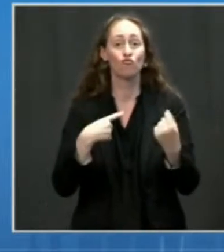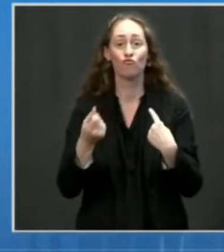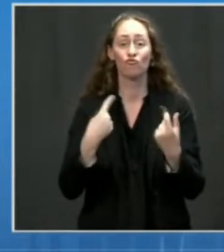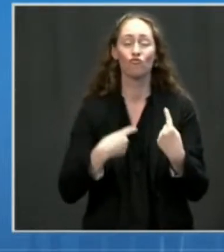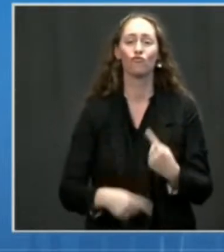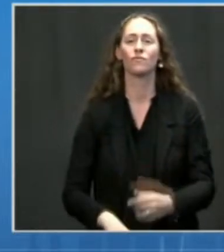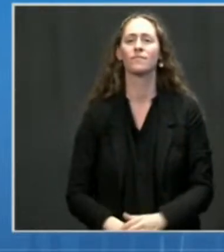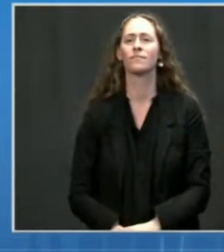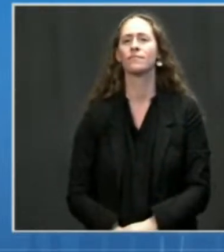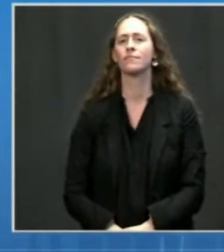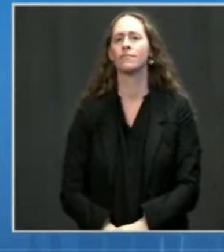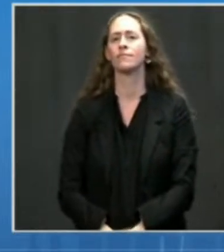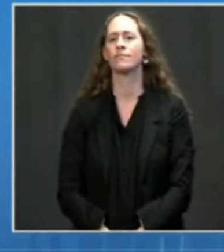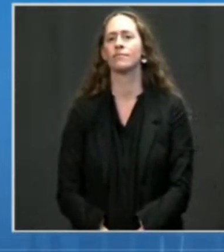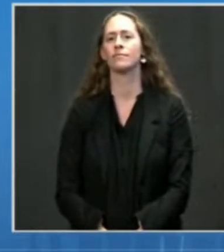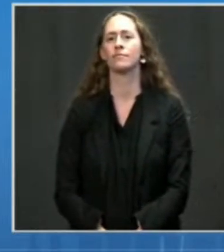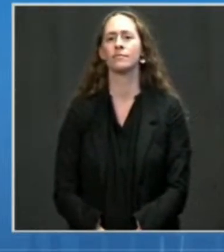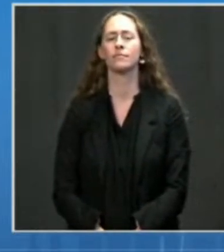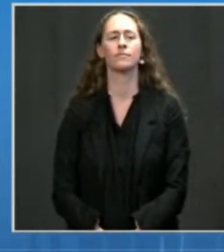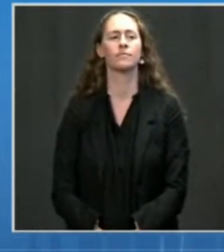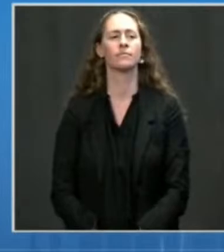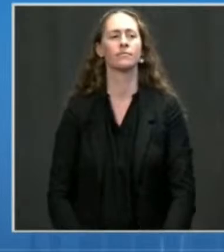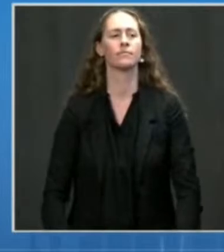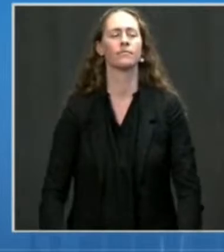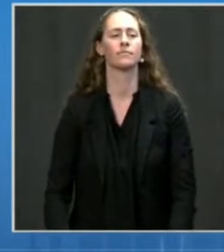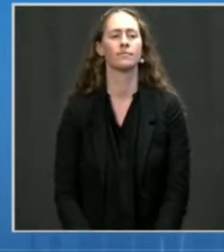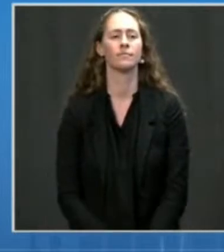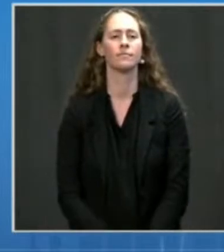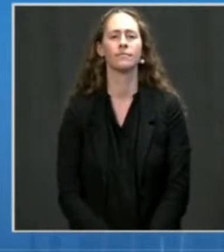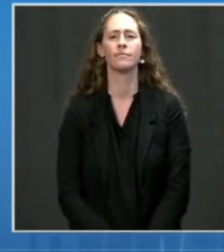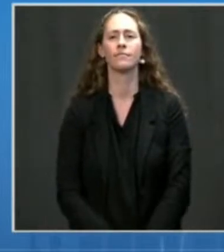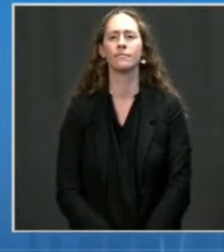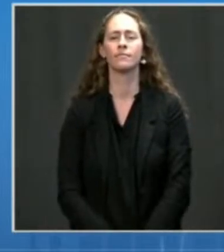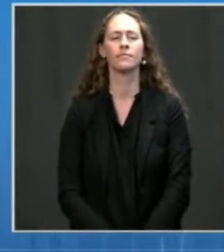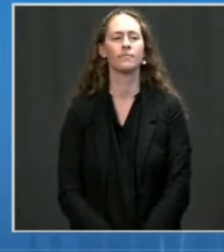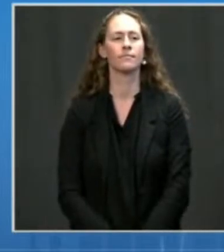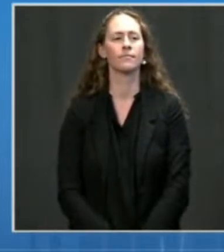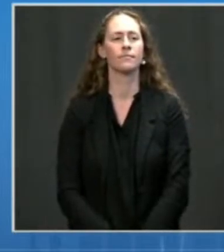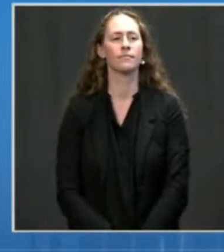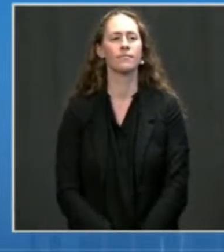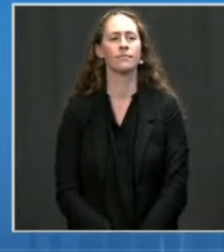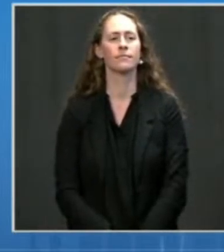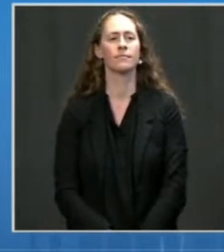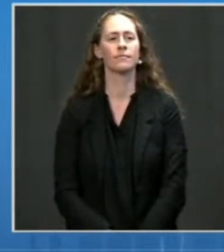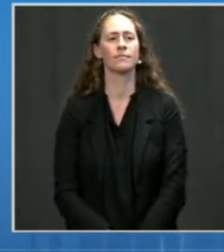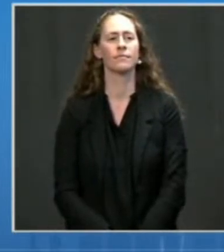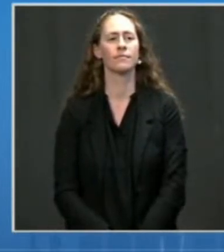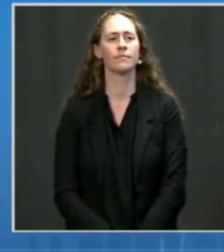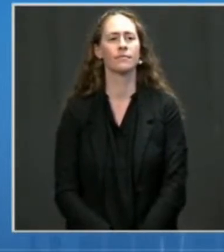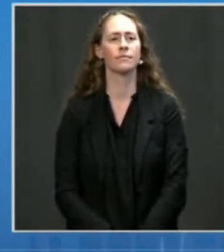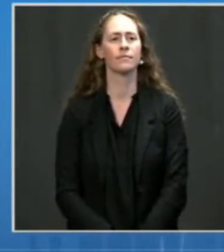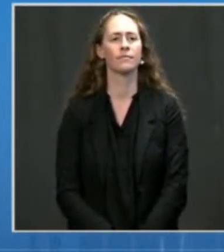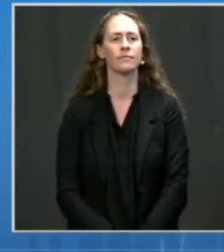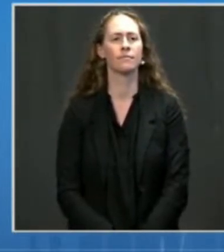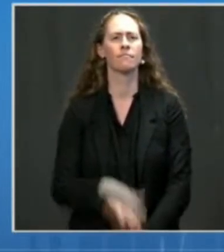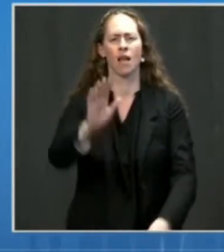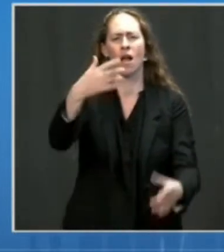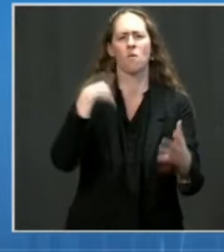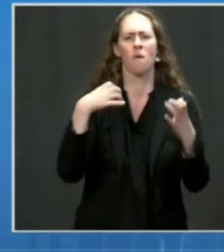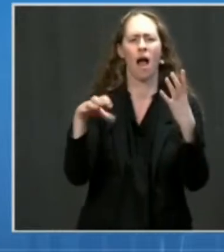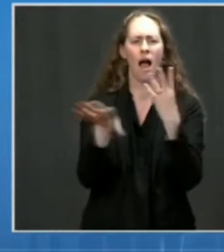WITH THAT, LET'S TAKE A FEW